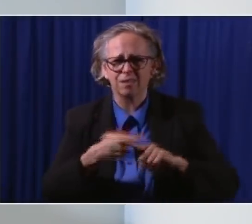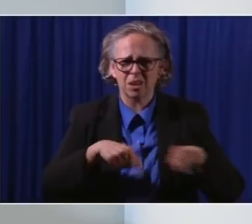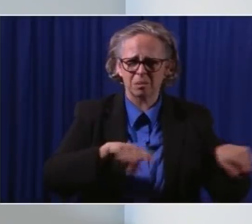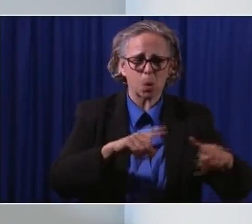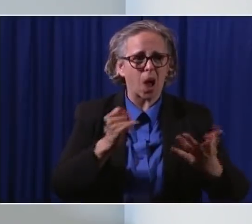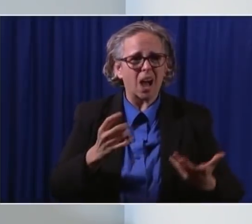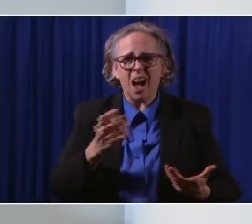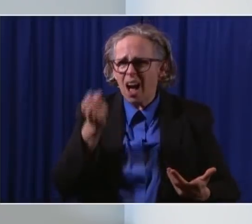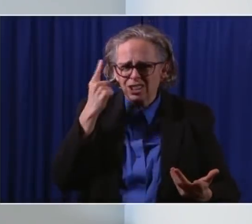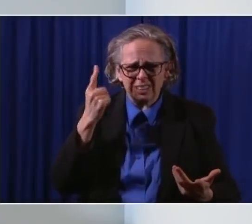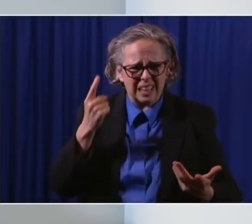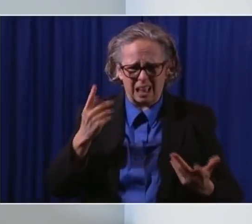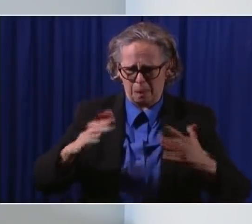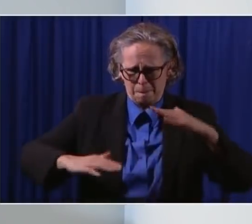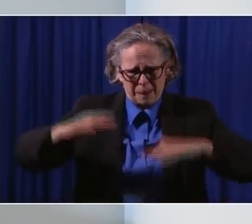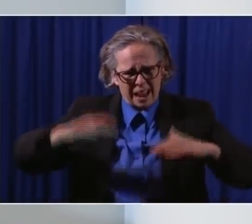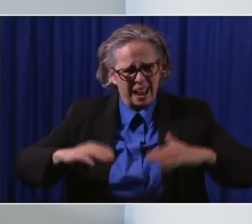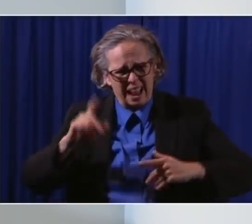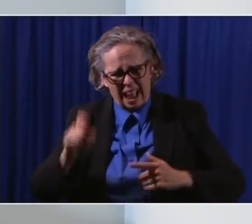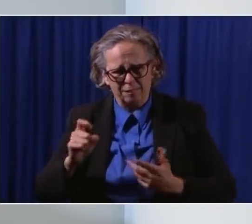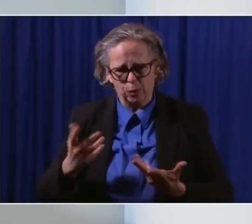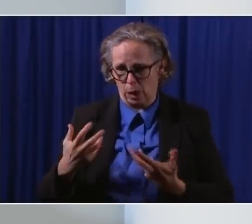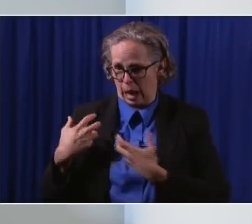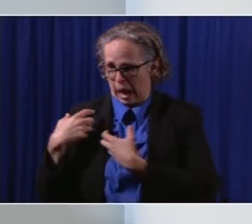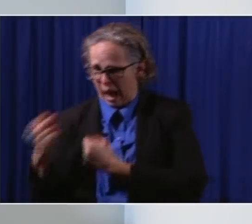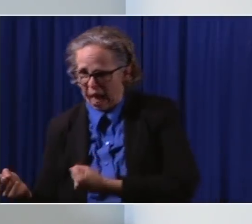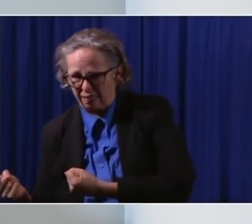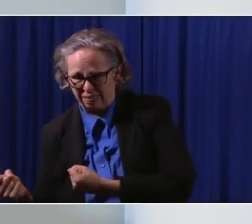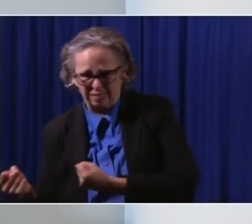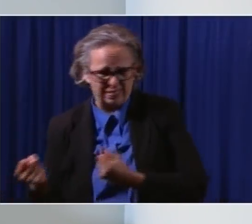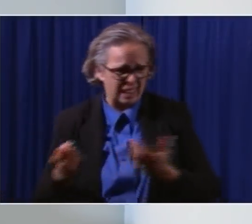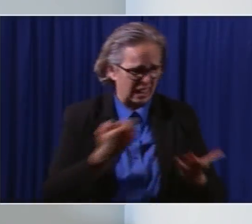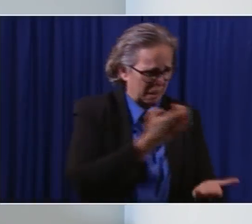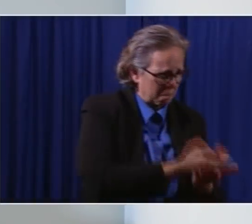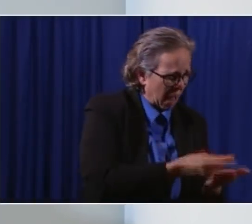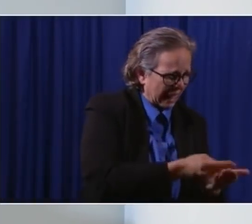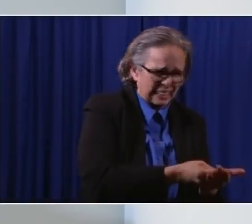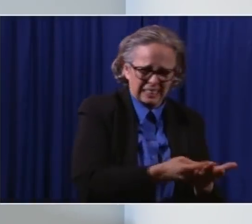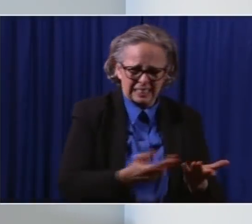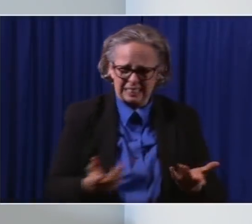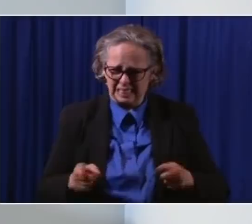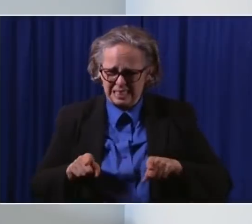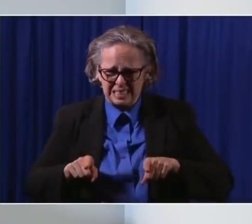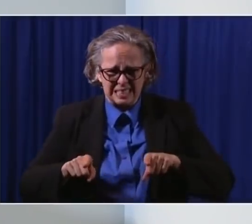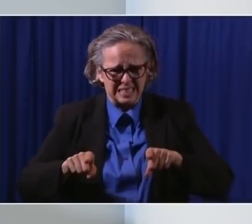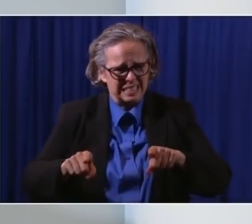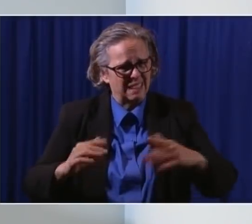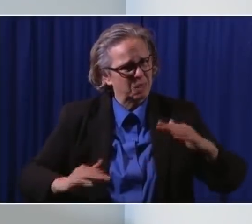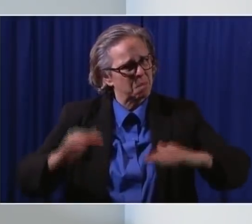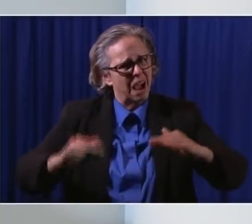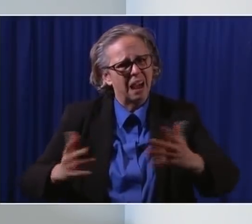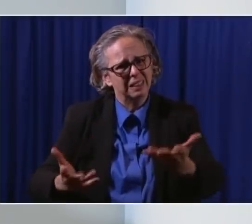BUSINESSES WHO ARE SAYING, LOOK, USE EVERY TOOL IN THE TOOLBOX TO ALLOW US TO STAY OPEN.